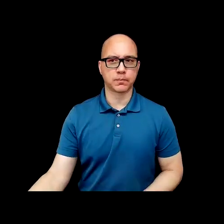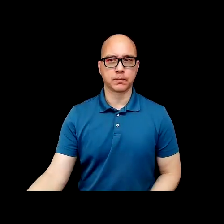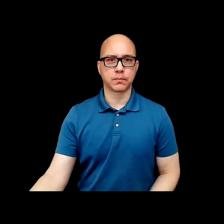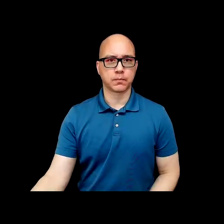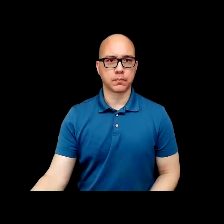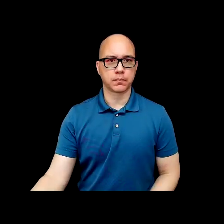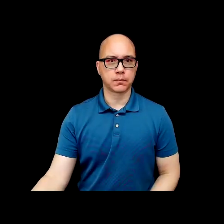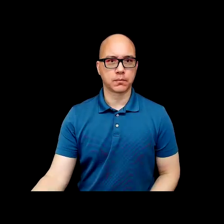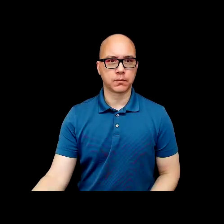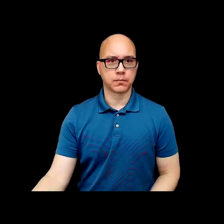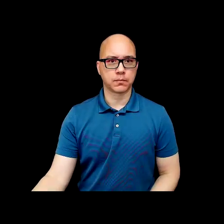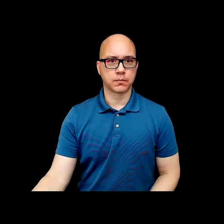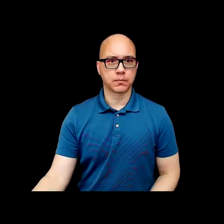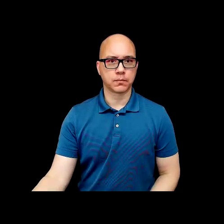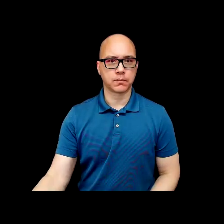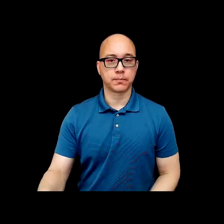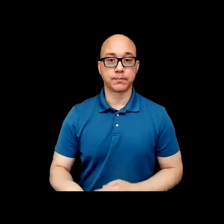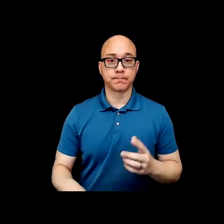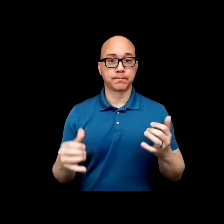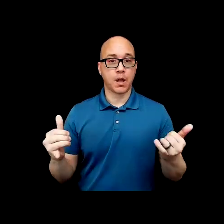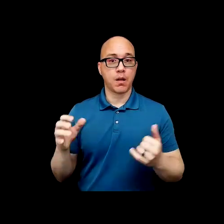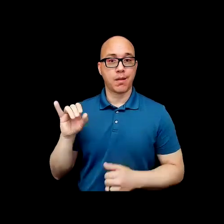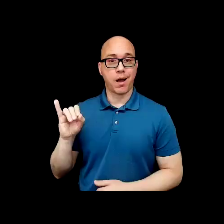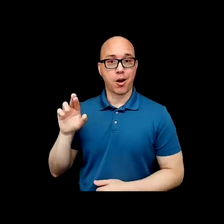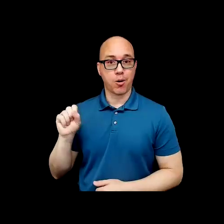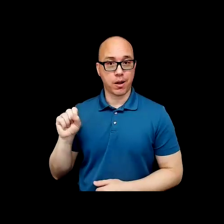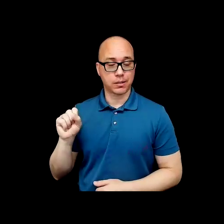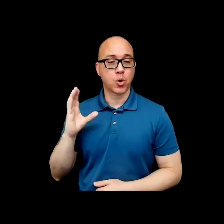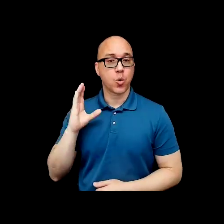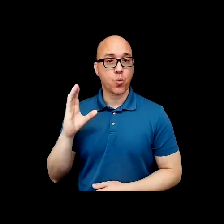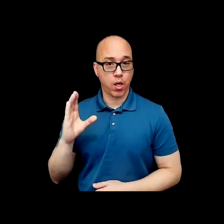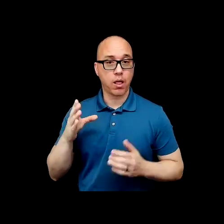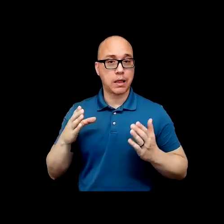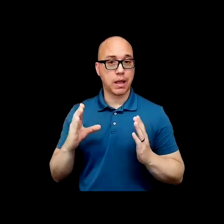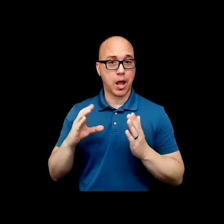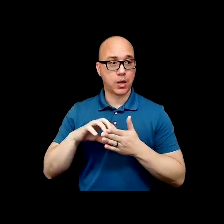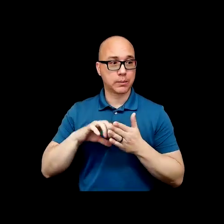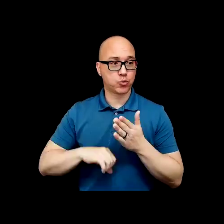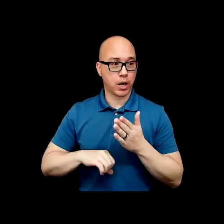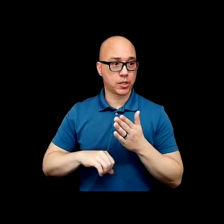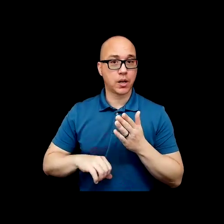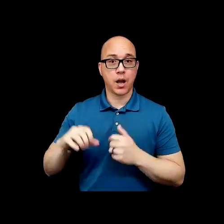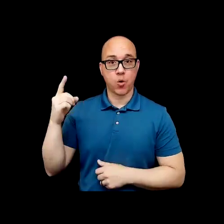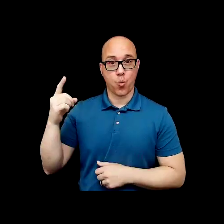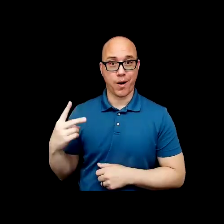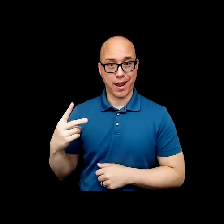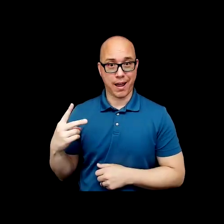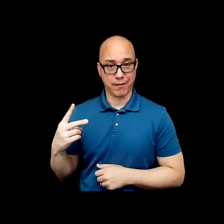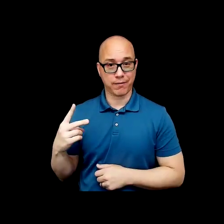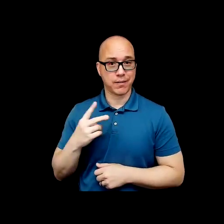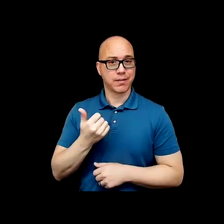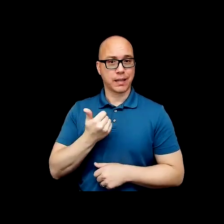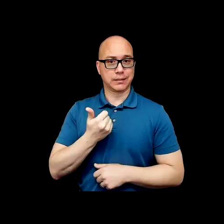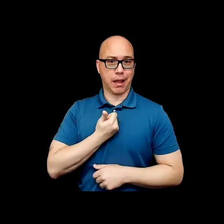Now the IRS does allow a subtraction of one-half of your Self-Employment Tax from your total